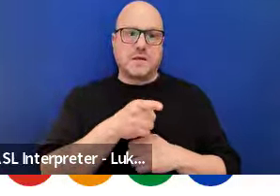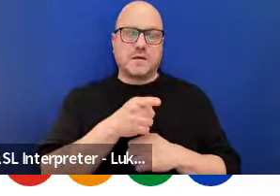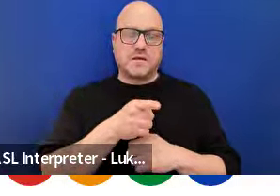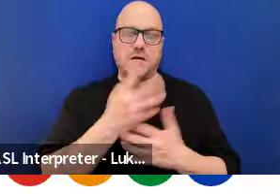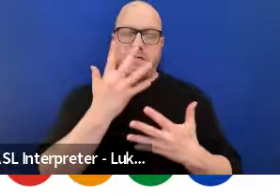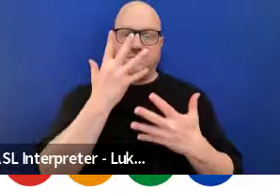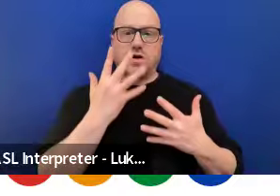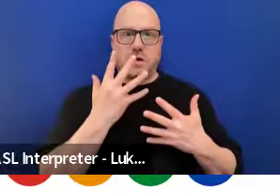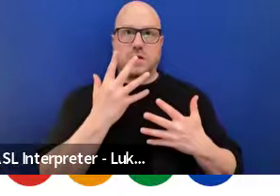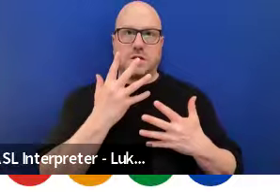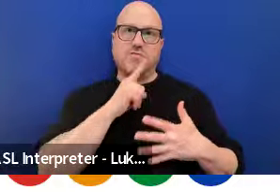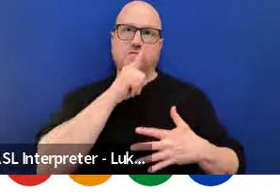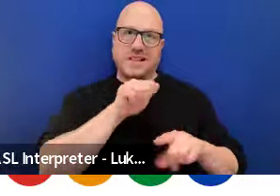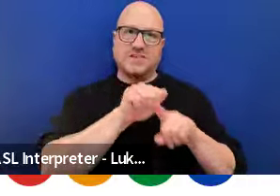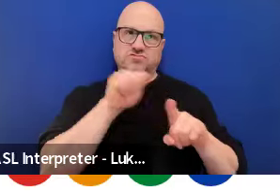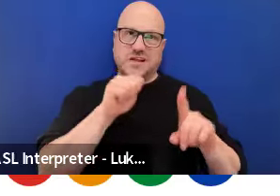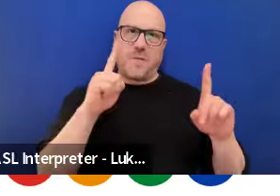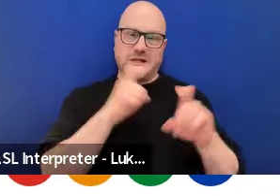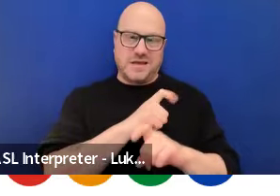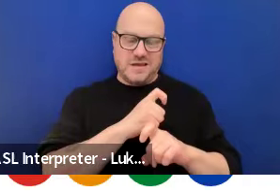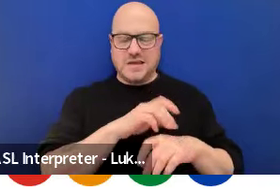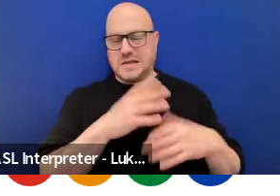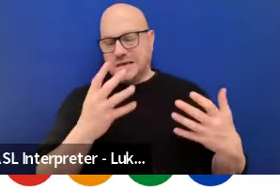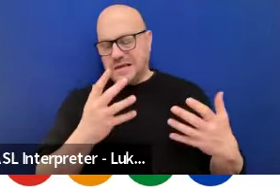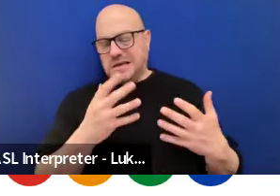AND ALSO TALKING TO DRIVERS. THIS ONE IS -- IT IS UNFORTUNATELY